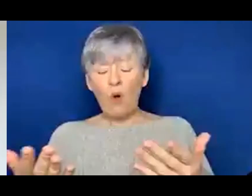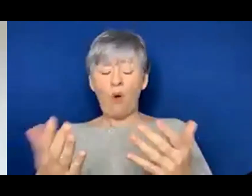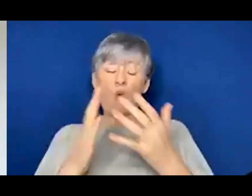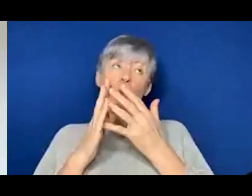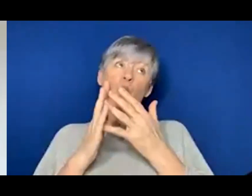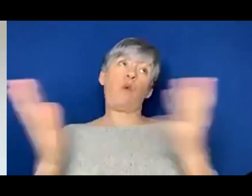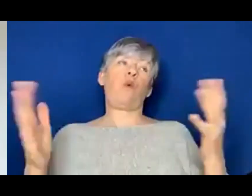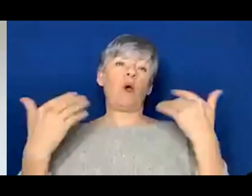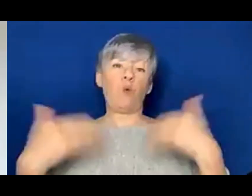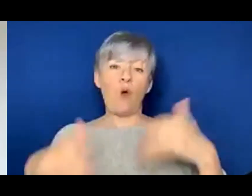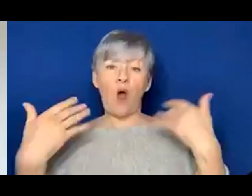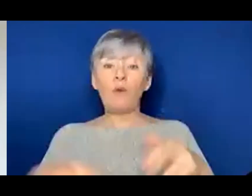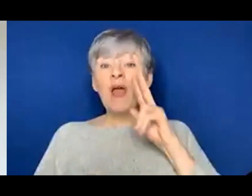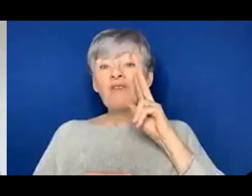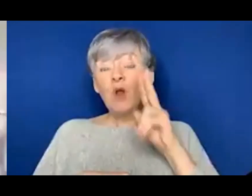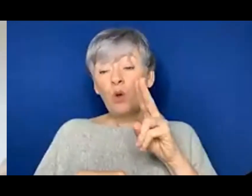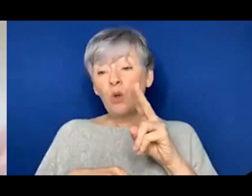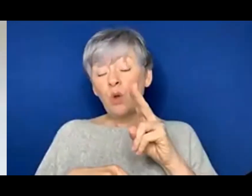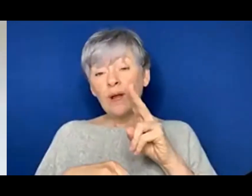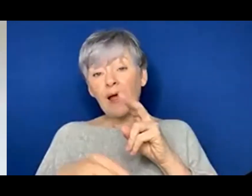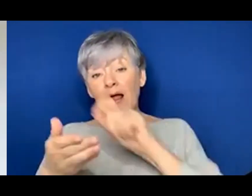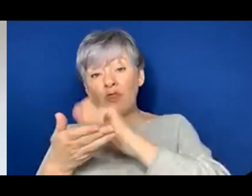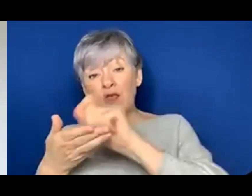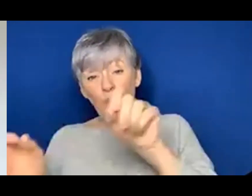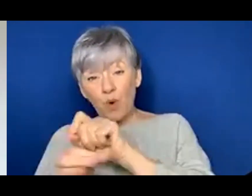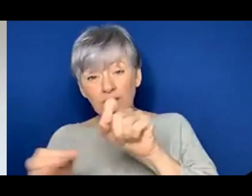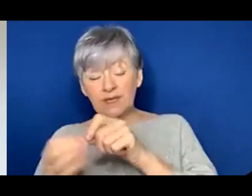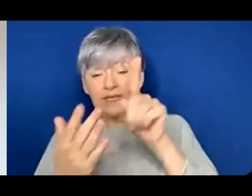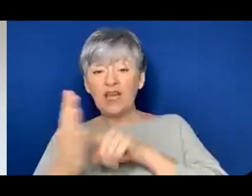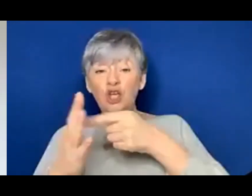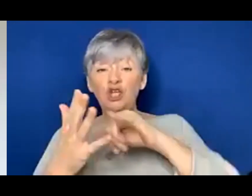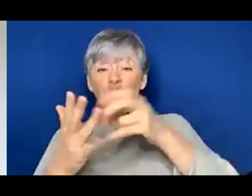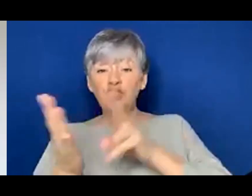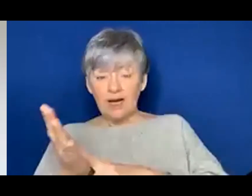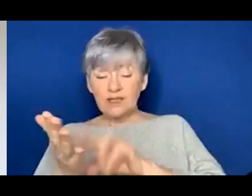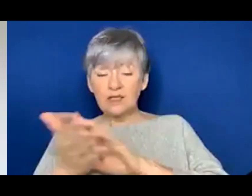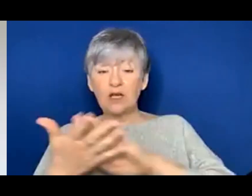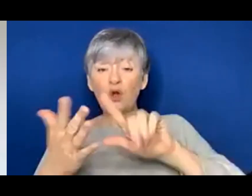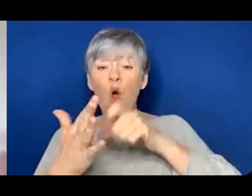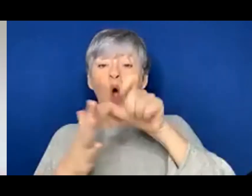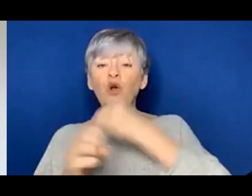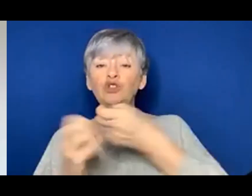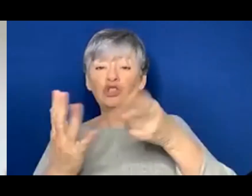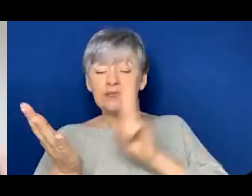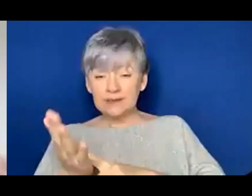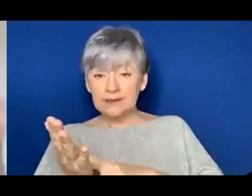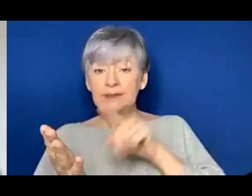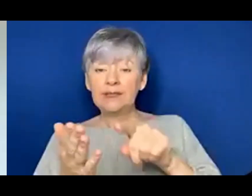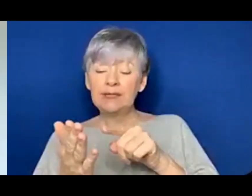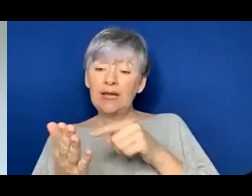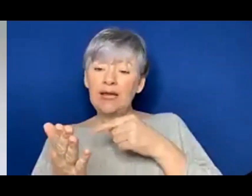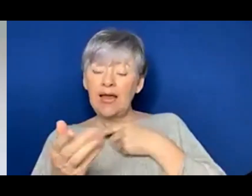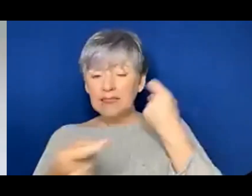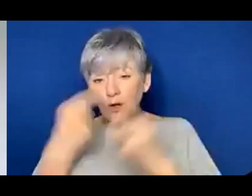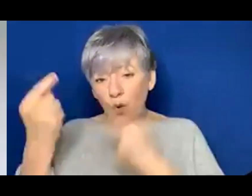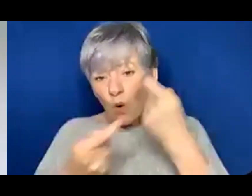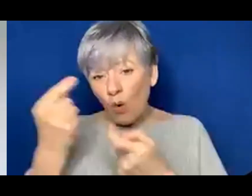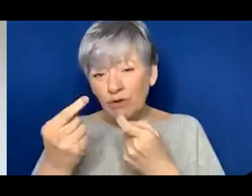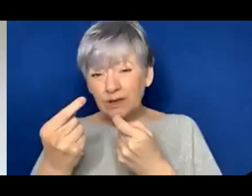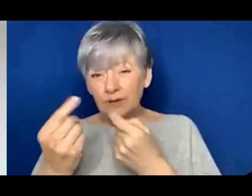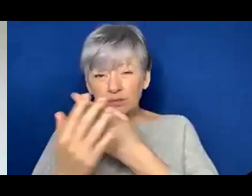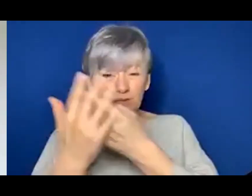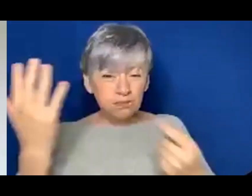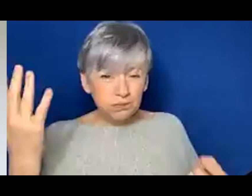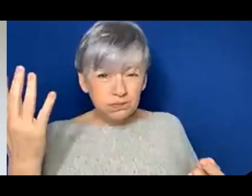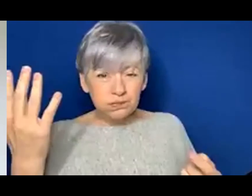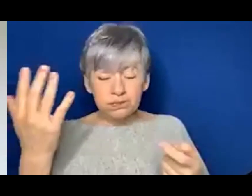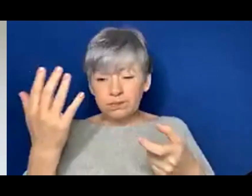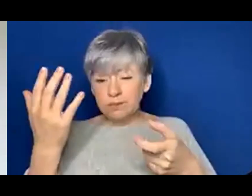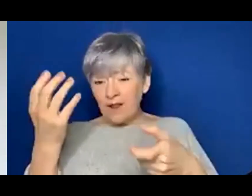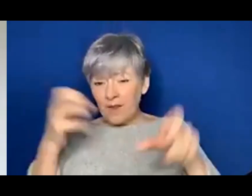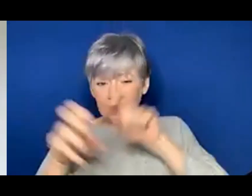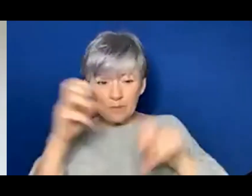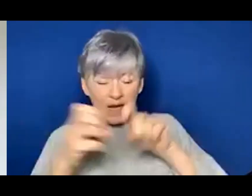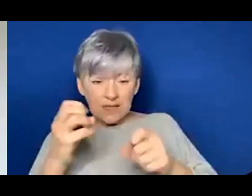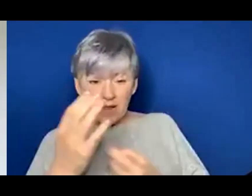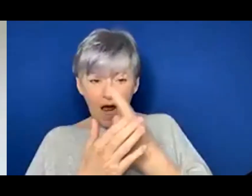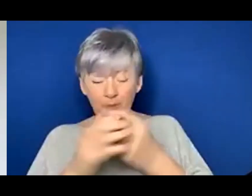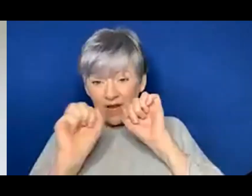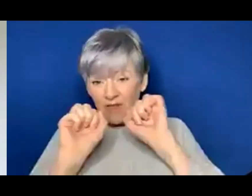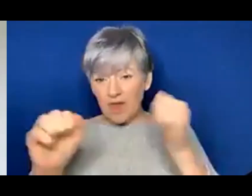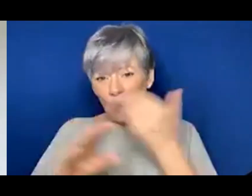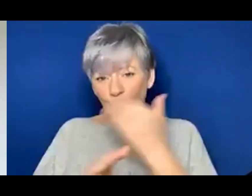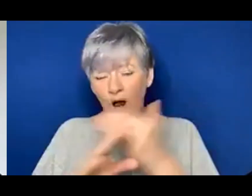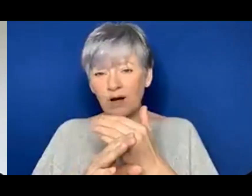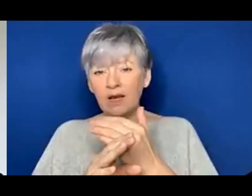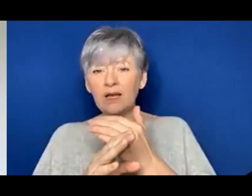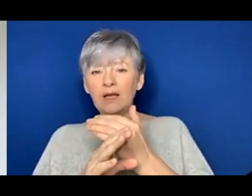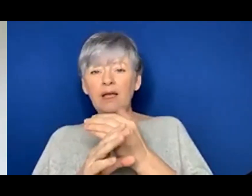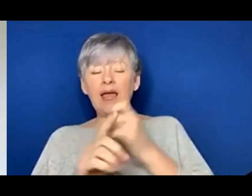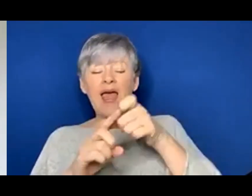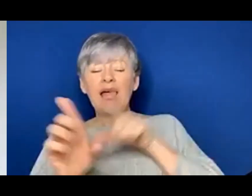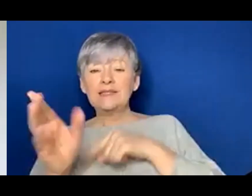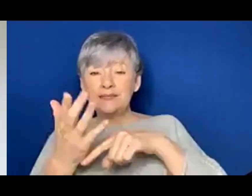If we look at composers like Jason Hodgson, and Siobhan Dyson and Joe Stollery there is a huge